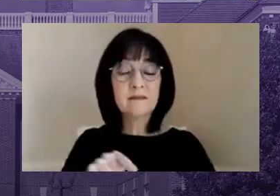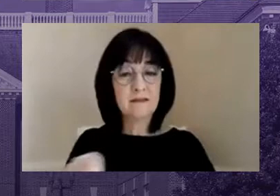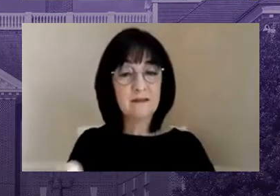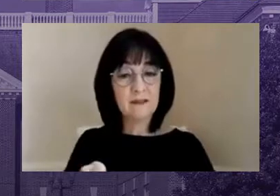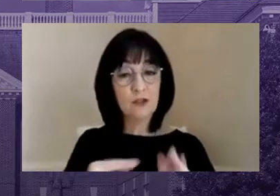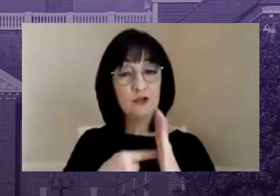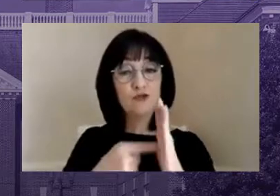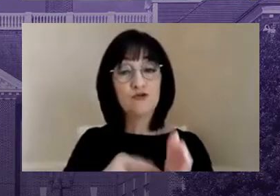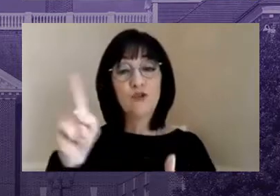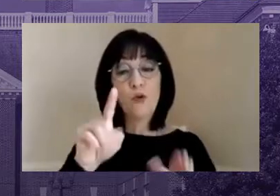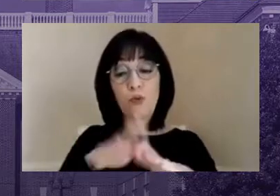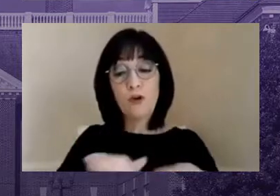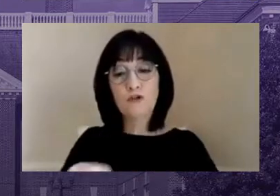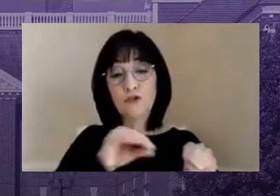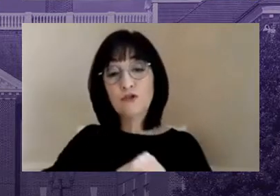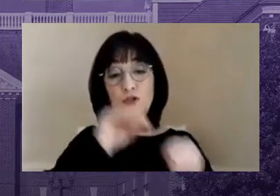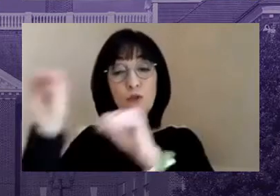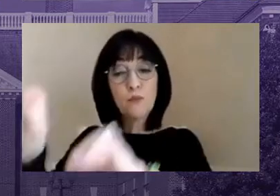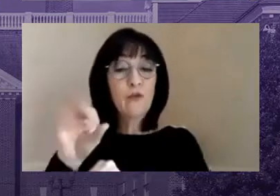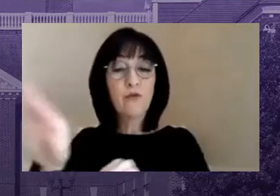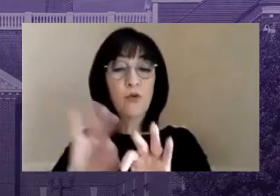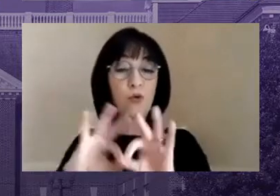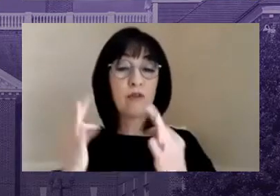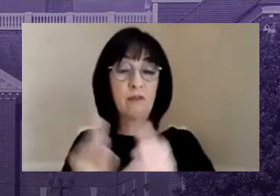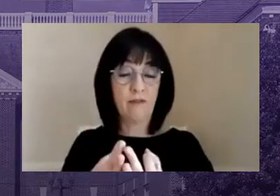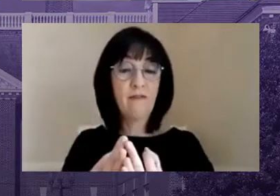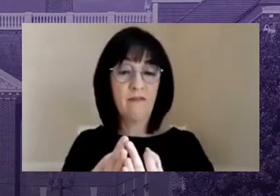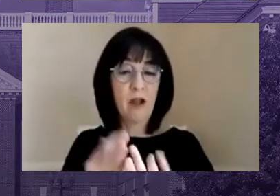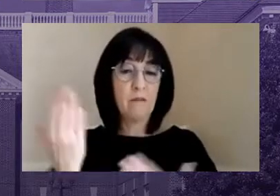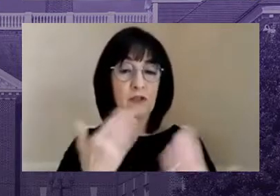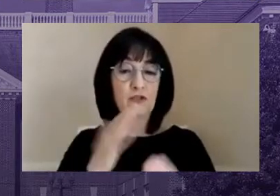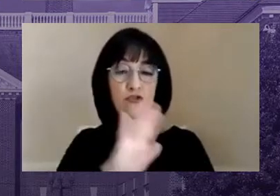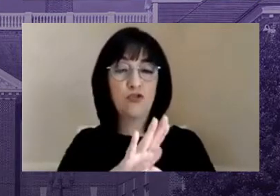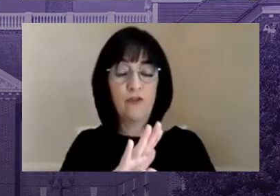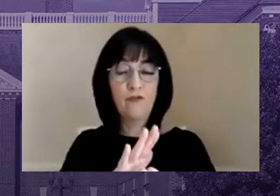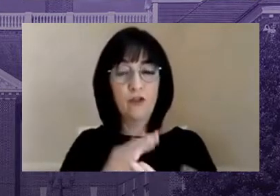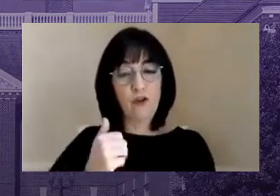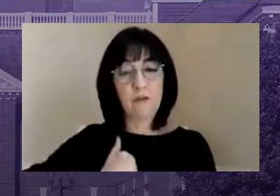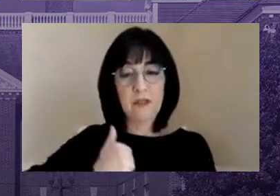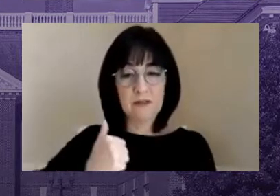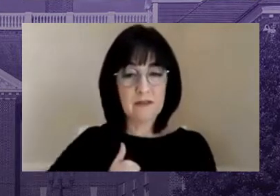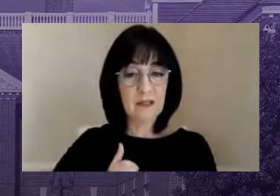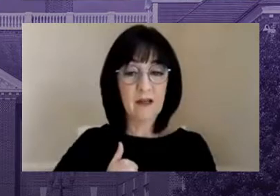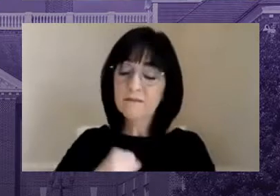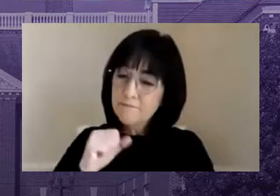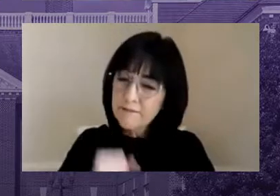their family serving, we can have a share your story project, we're going to adopt an actual